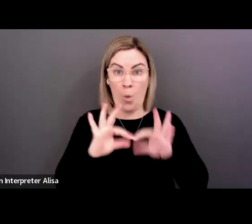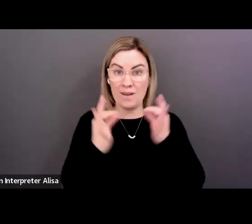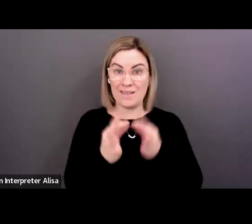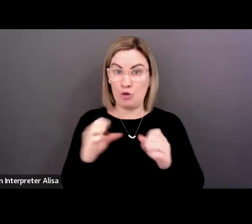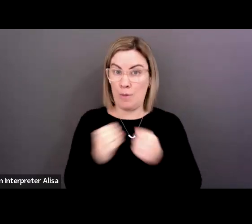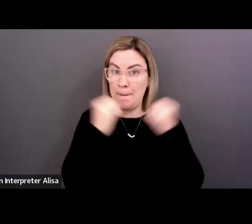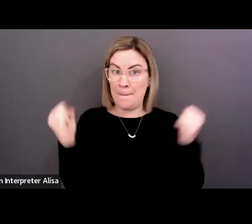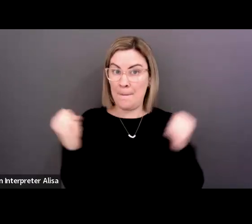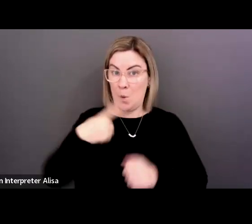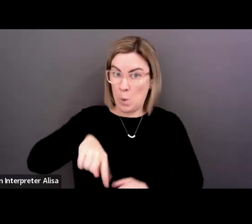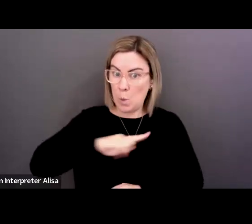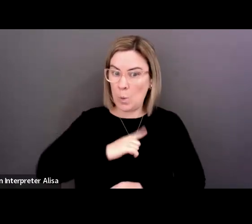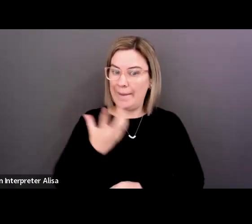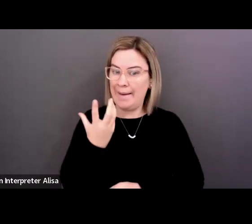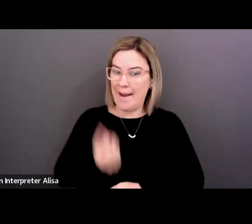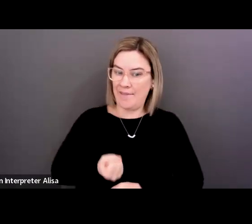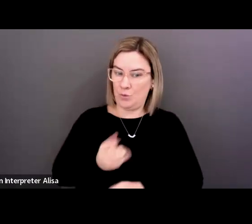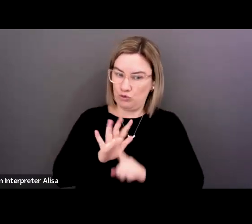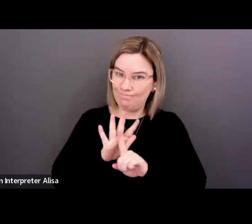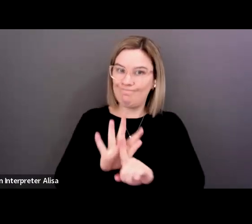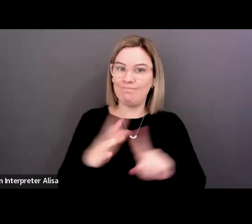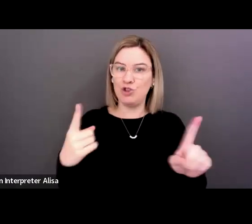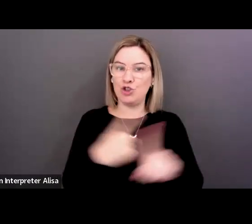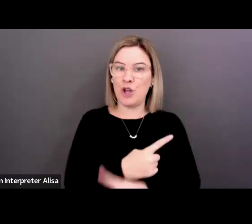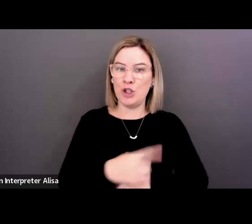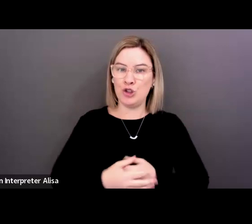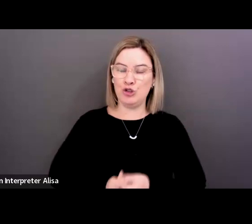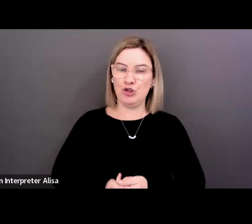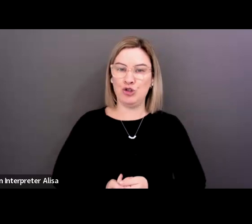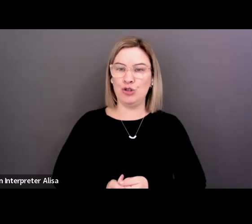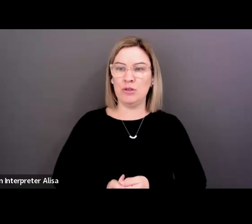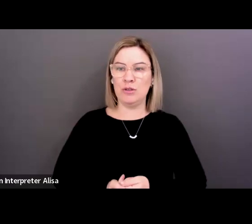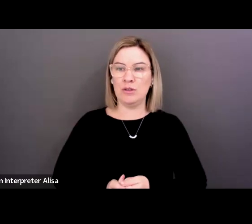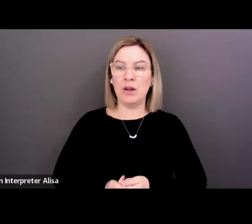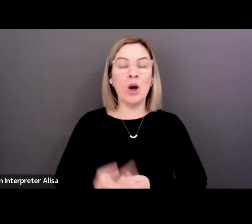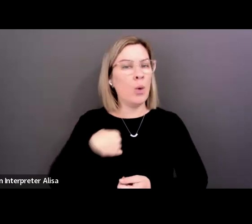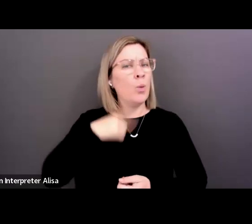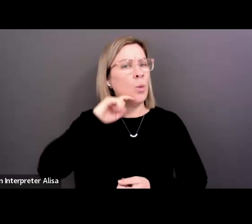are quite complex and tricky. So, it's kind of also a conversation about highlighting the organisational power that we all have in driving these